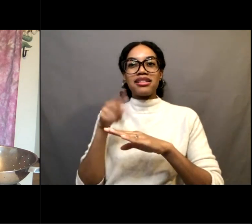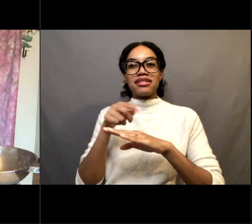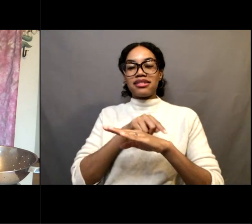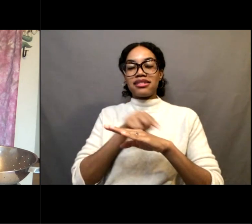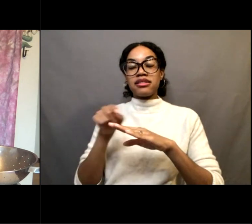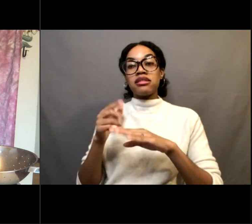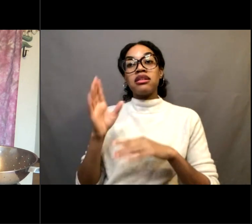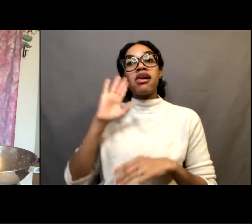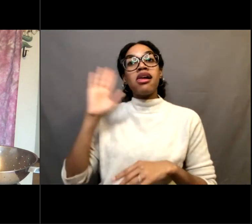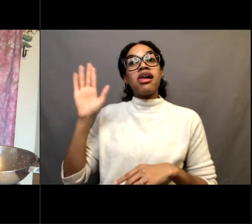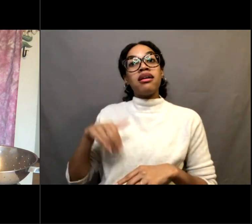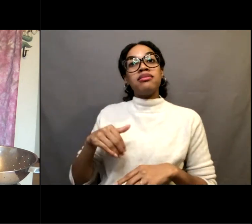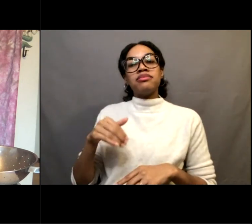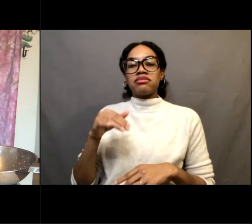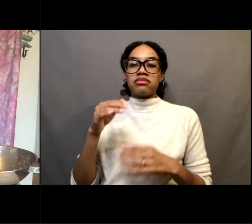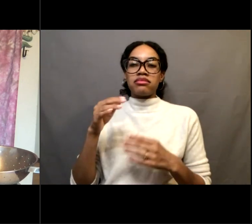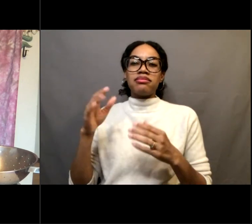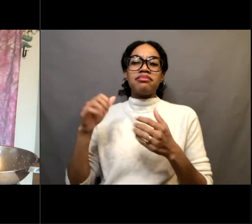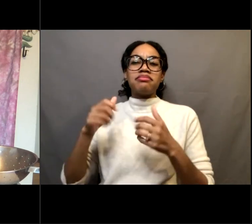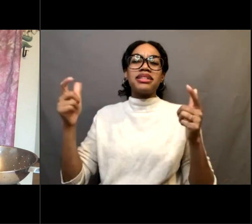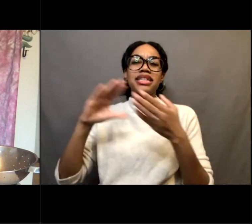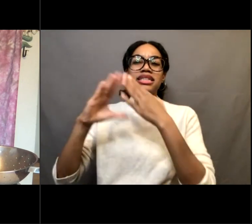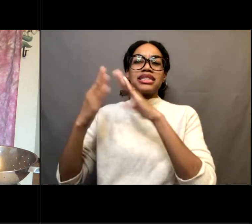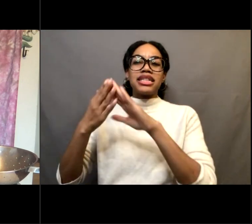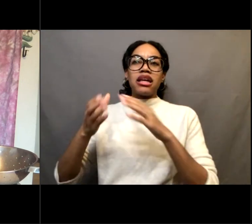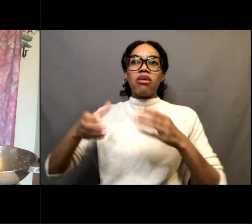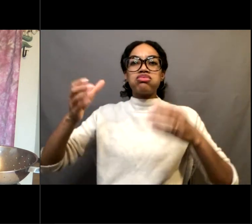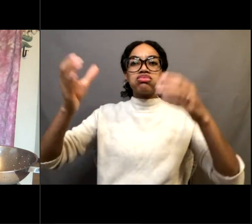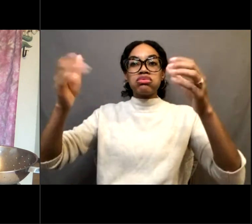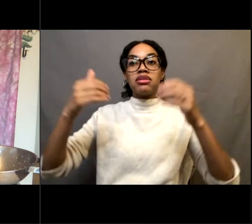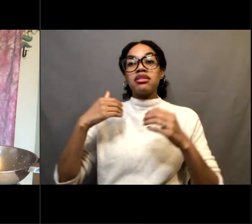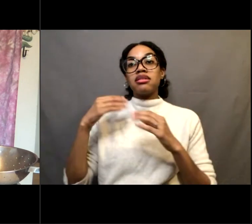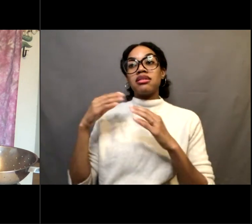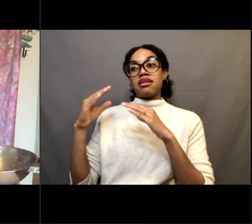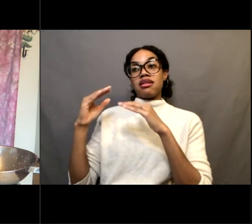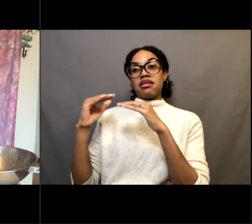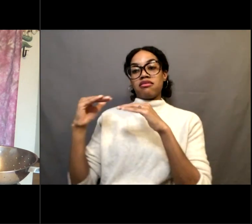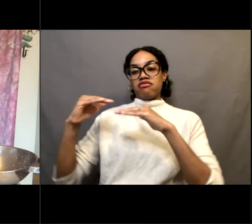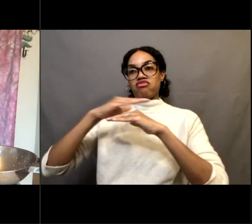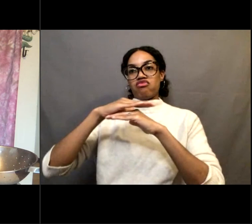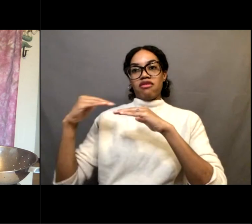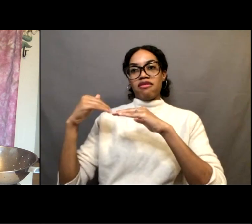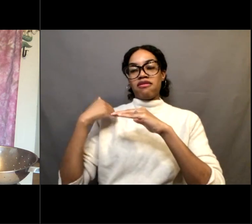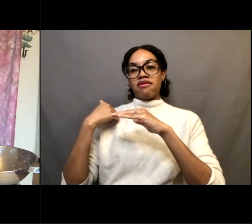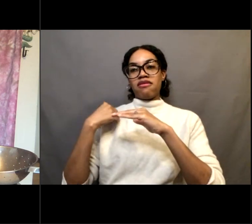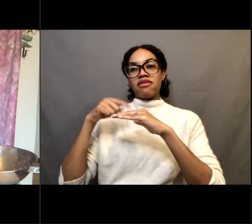have been popular for hundreds of years and they're coming back into popularity as people who want to grow their own food